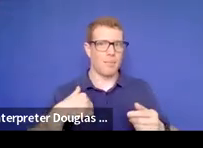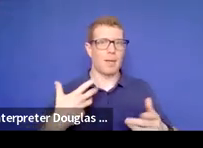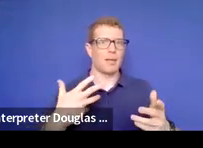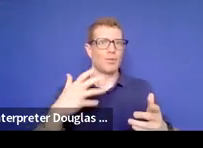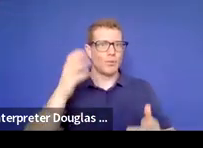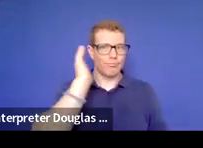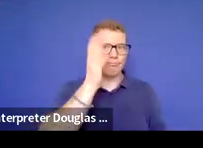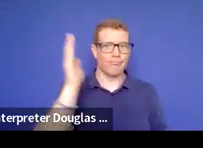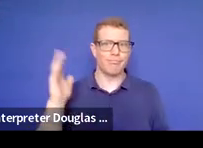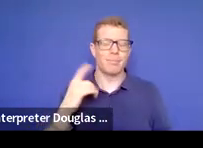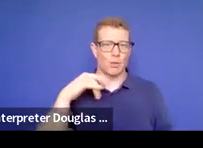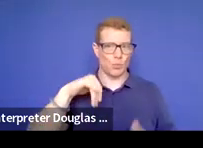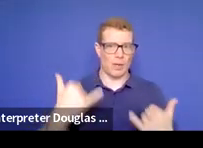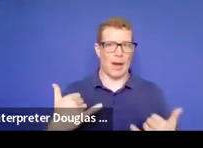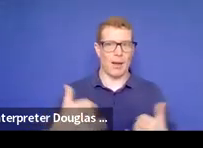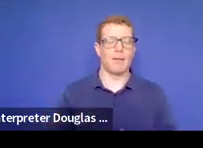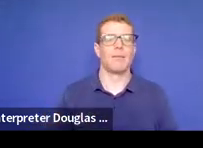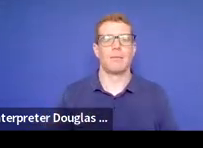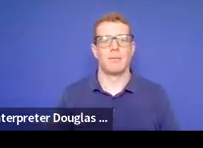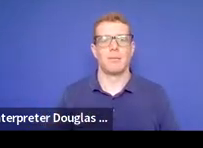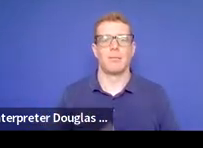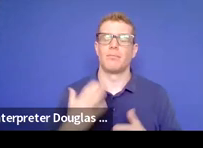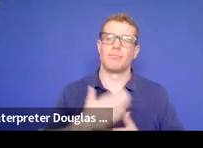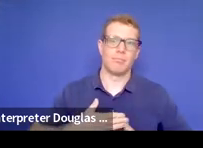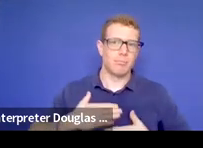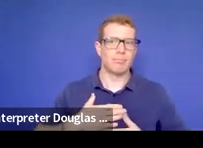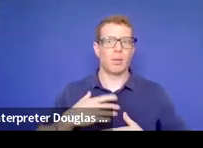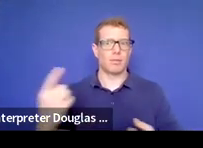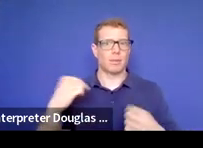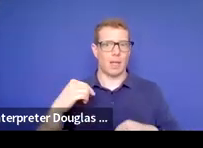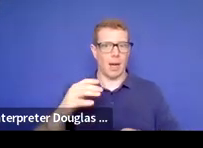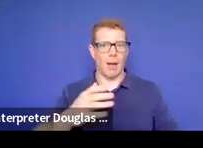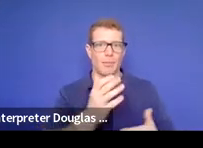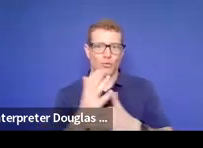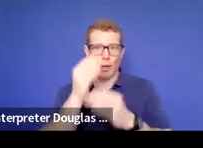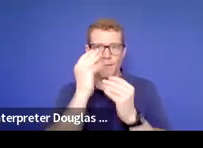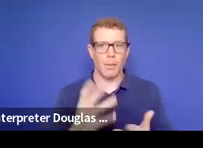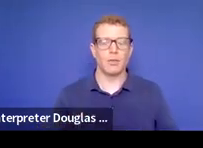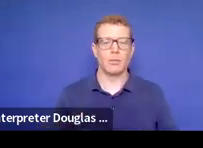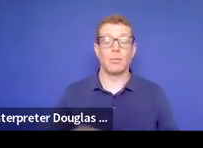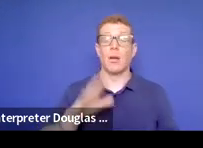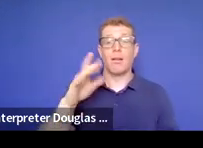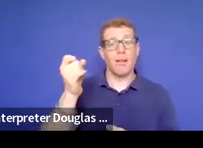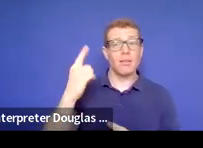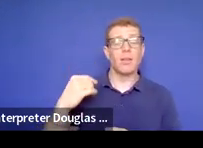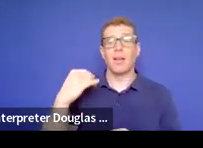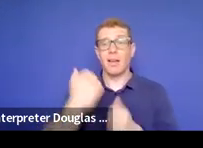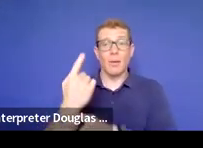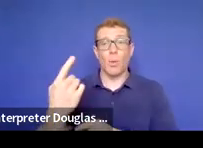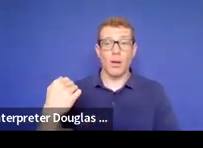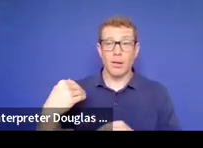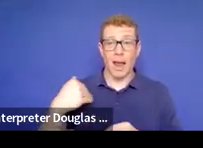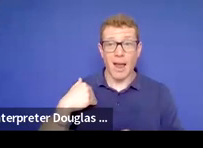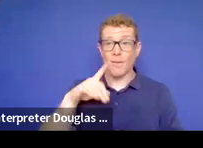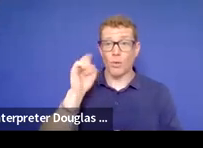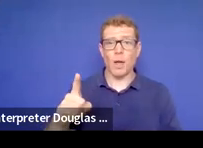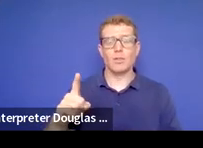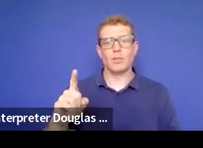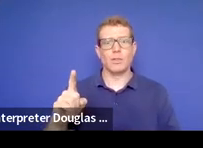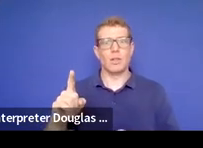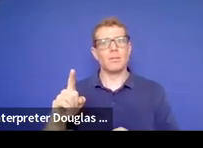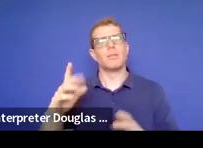And You know anybody has questions that's what our numbers are far, and please reach out to us.